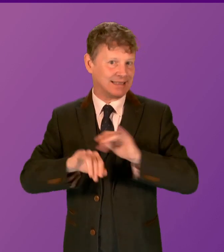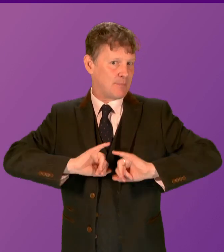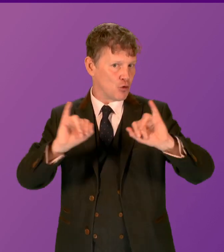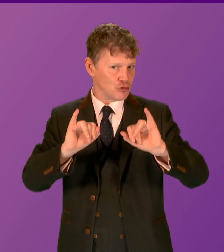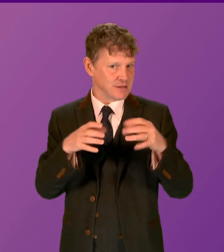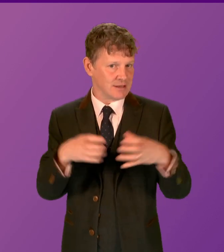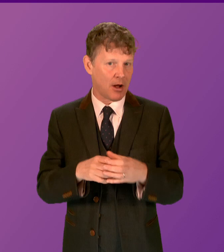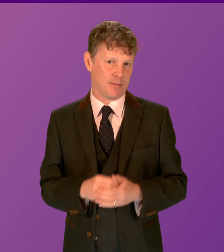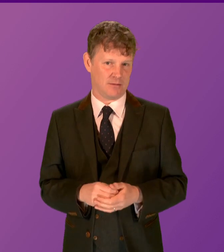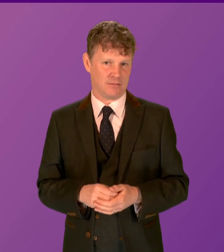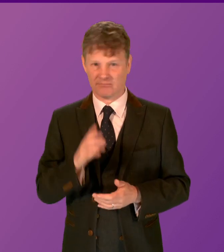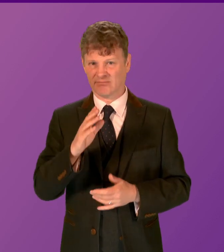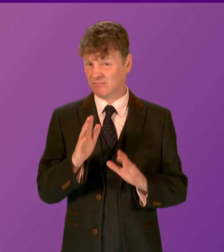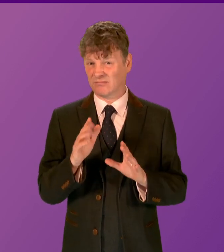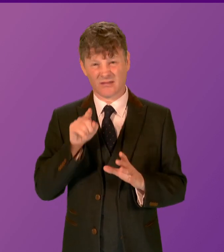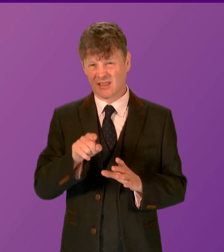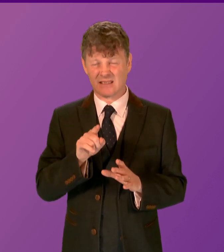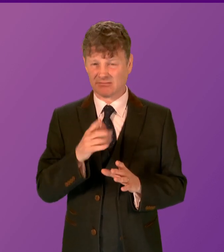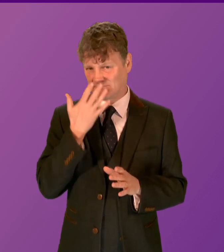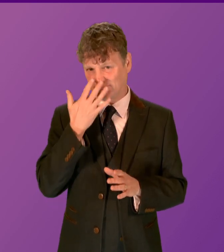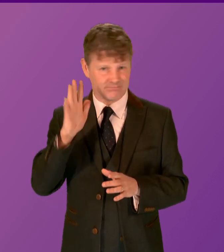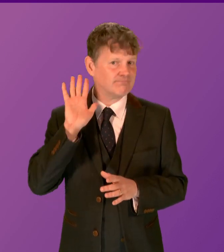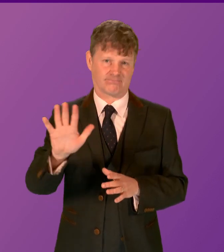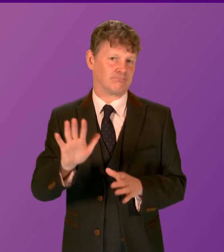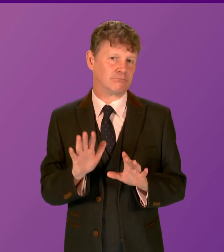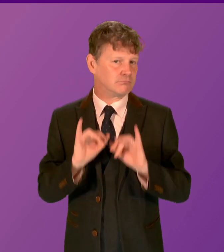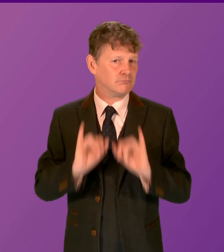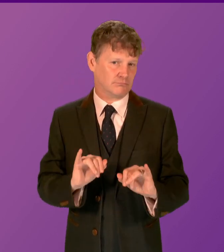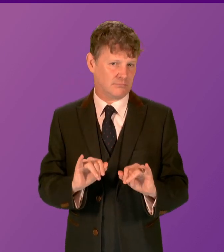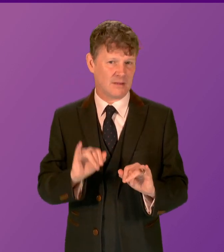Frankly, that is a national scandal.